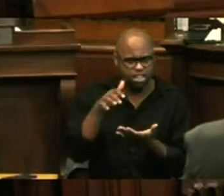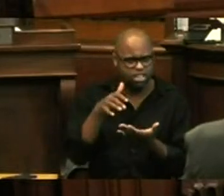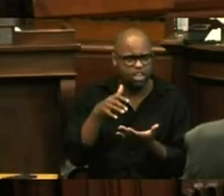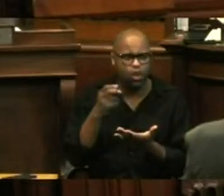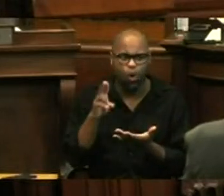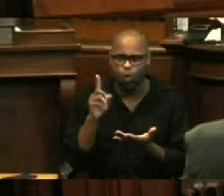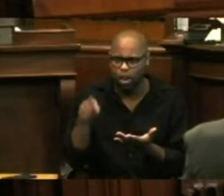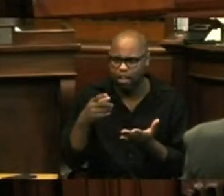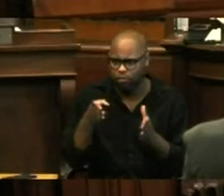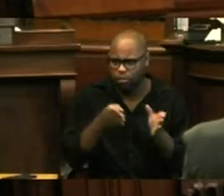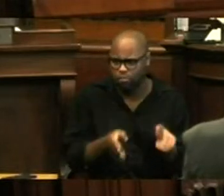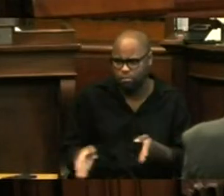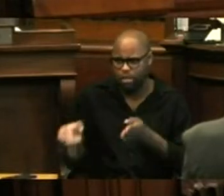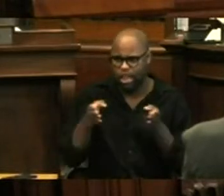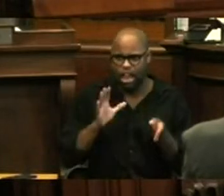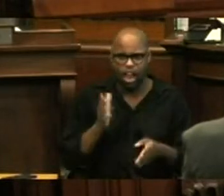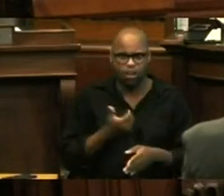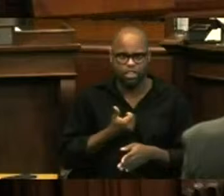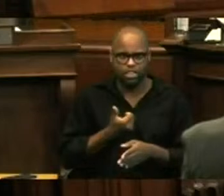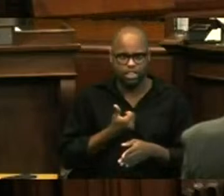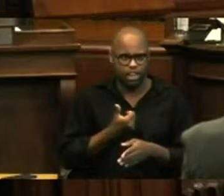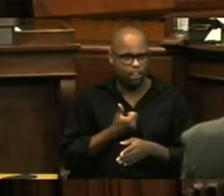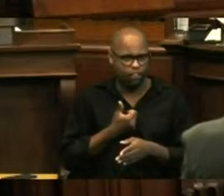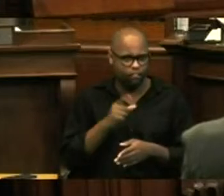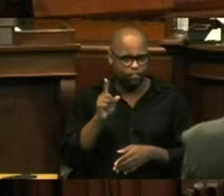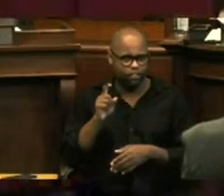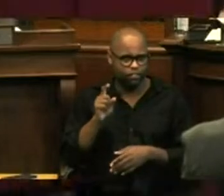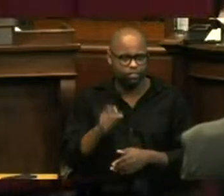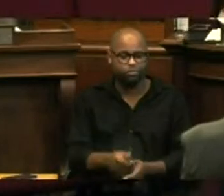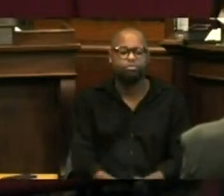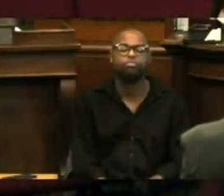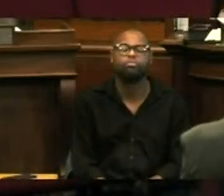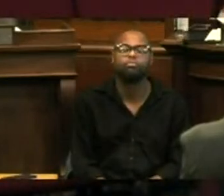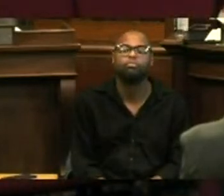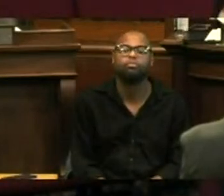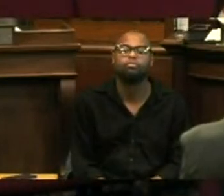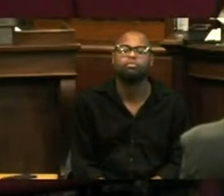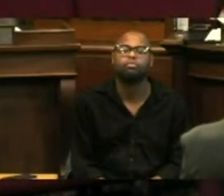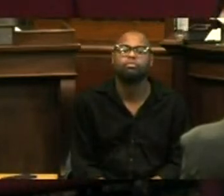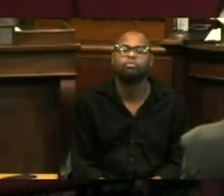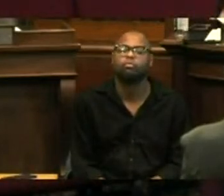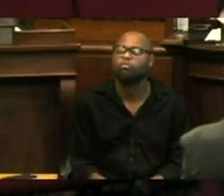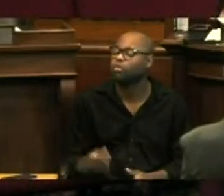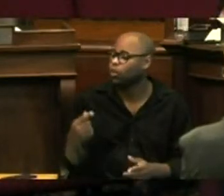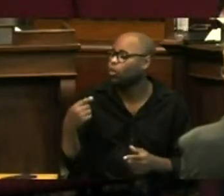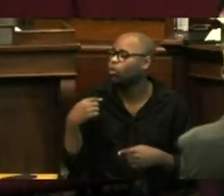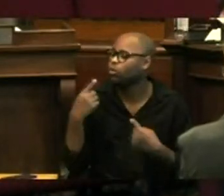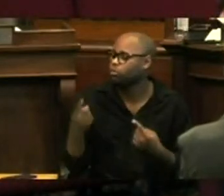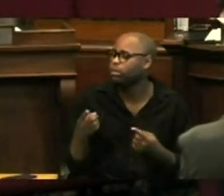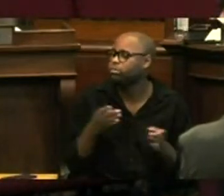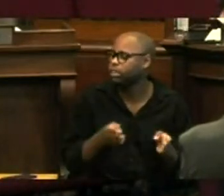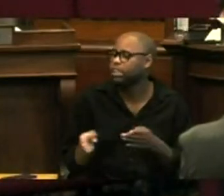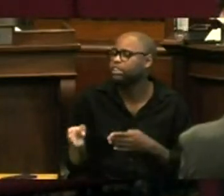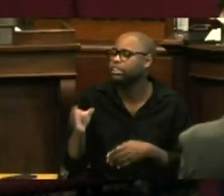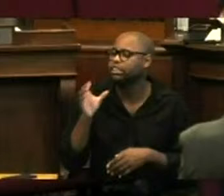that we would get funding for this? Or is this something that we're primarily having to plan